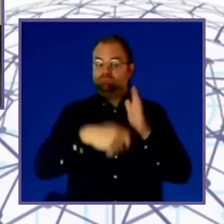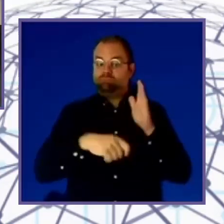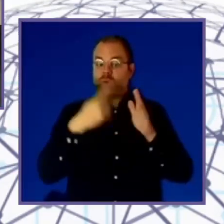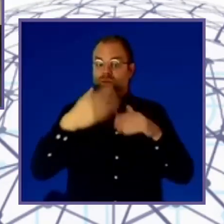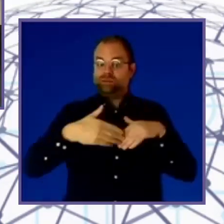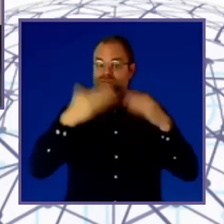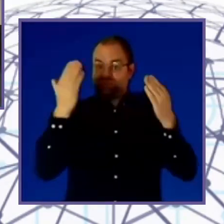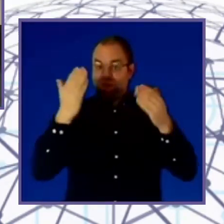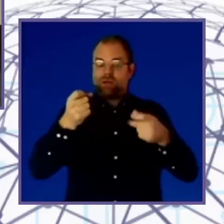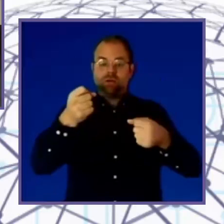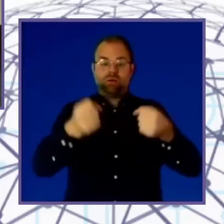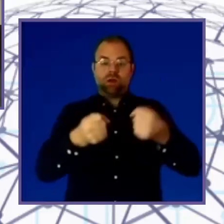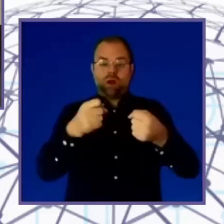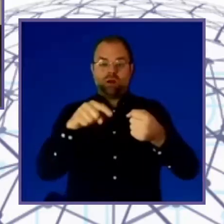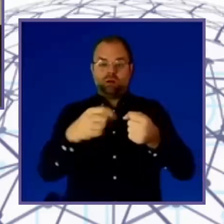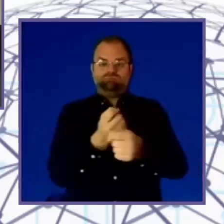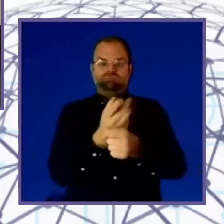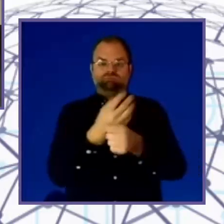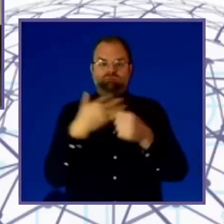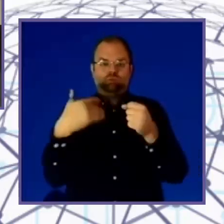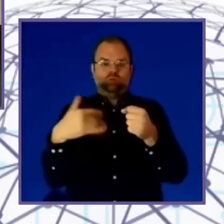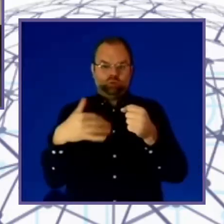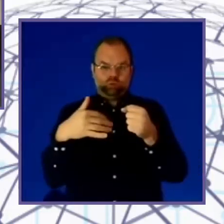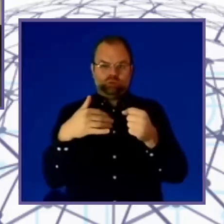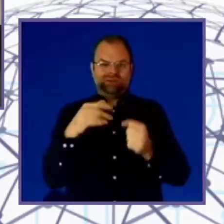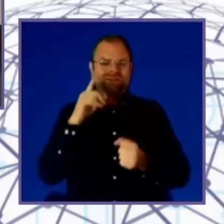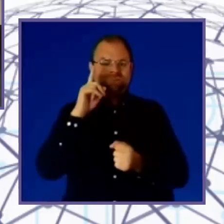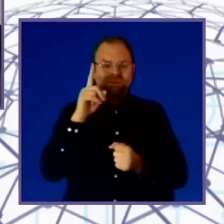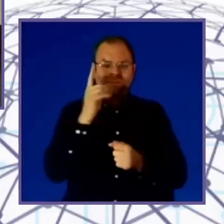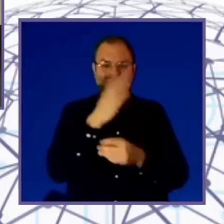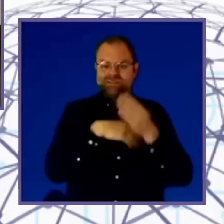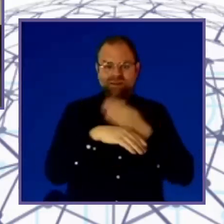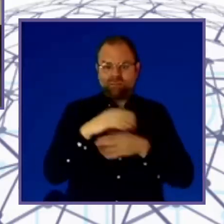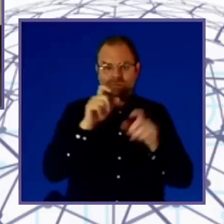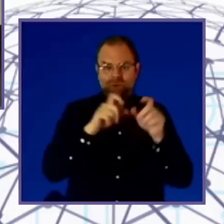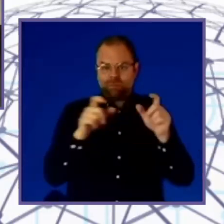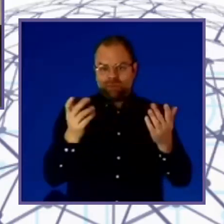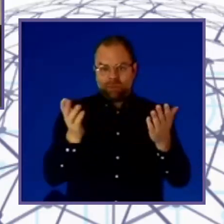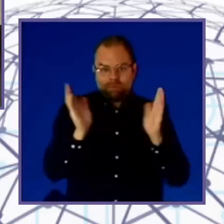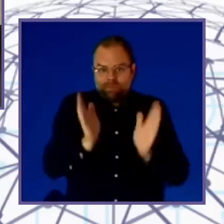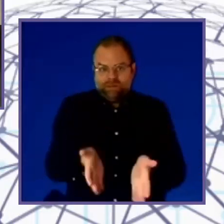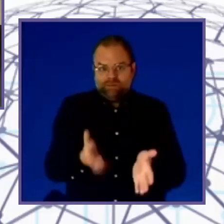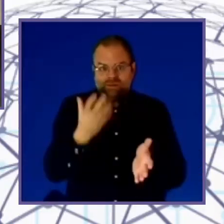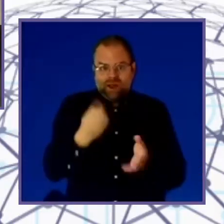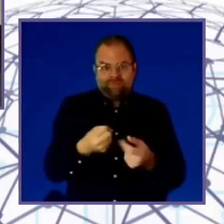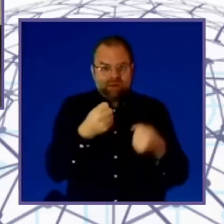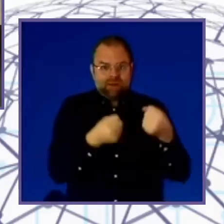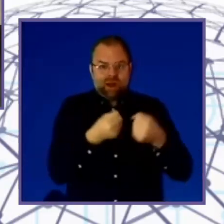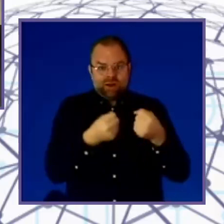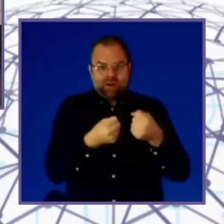consideration for the disproportionate impact on disabled people from the pandemic and the